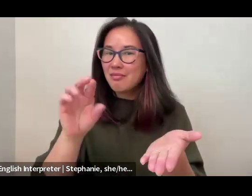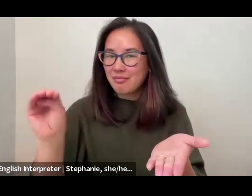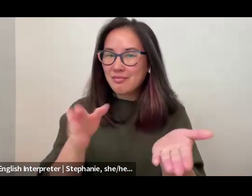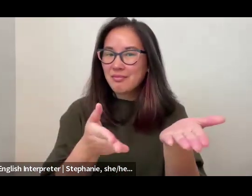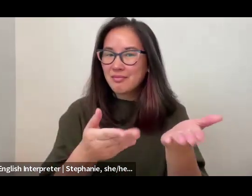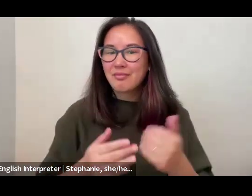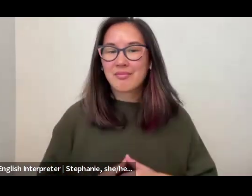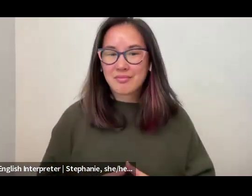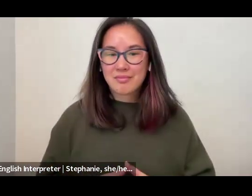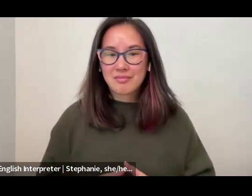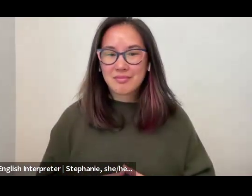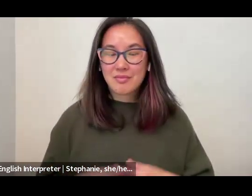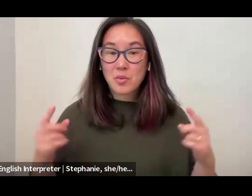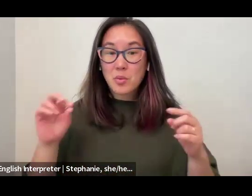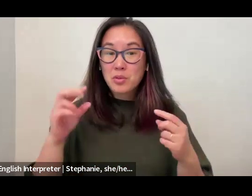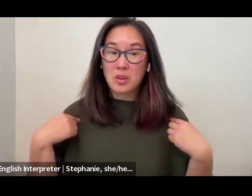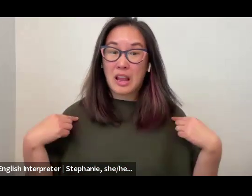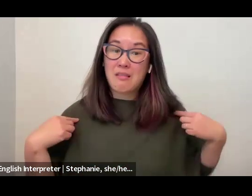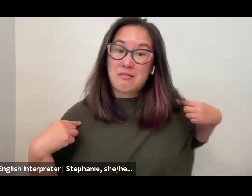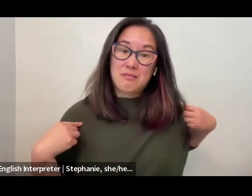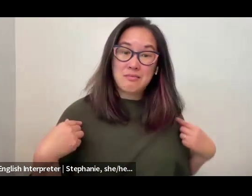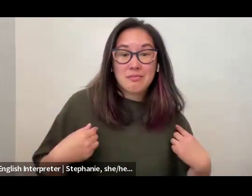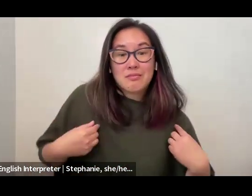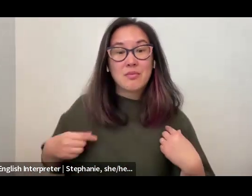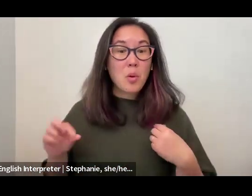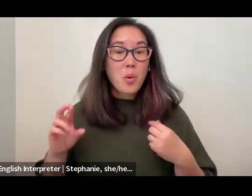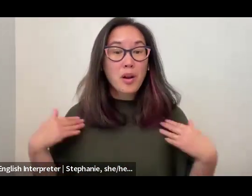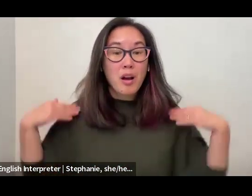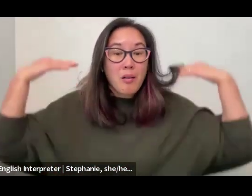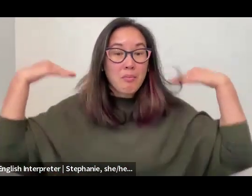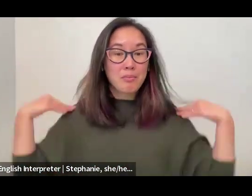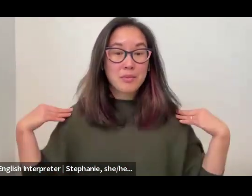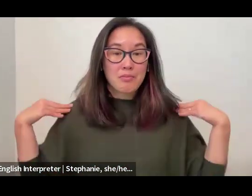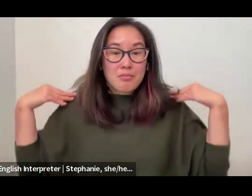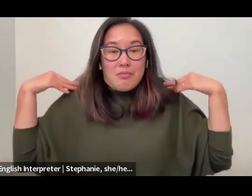Or you can opt for shrugging the shoulder and lowering it down.